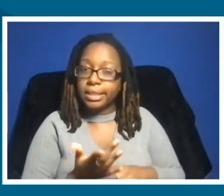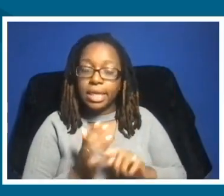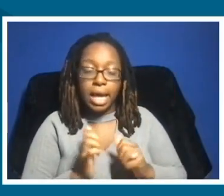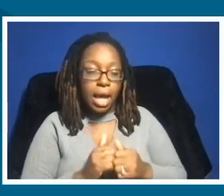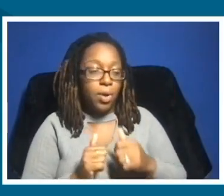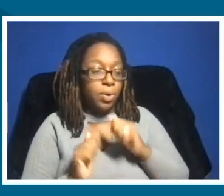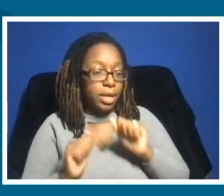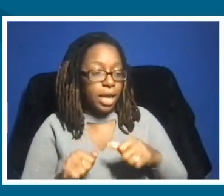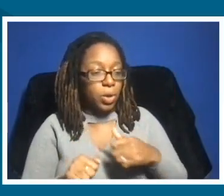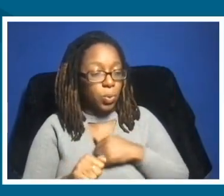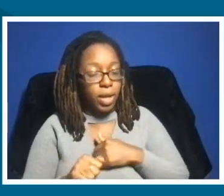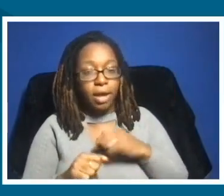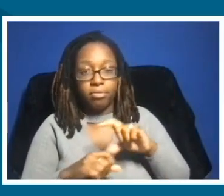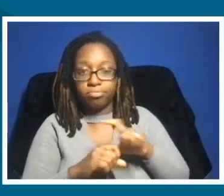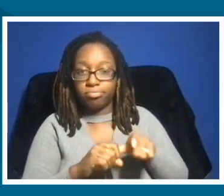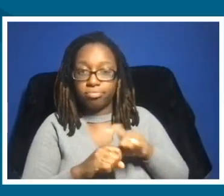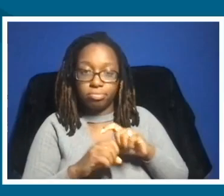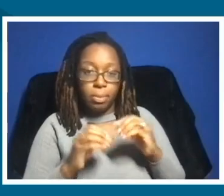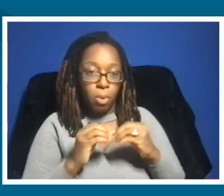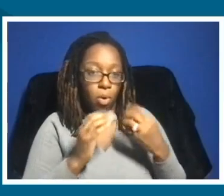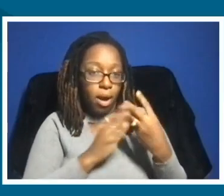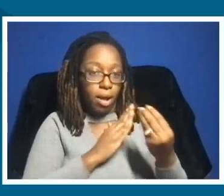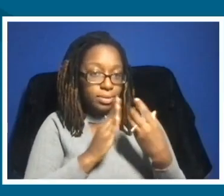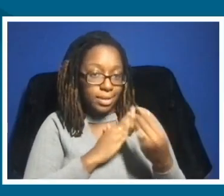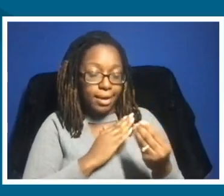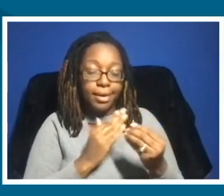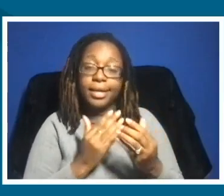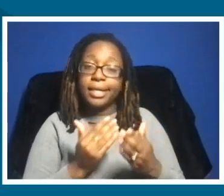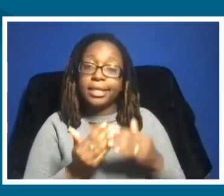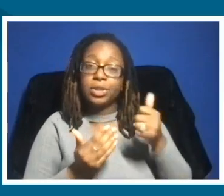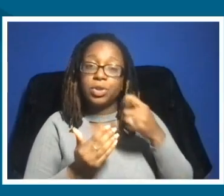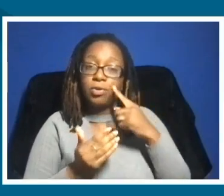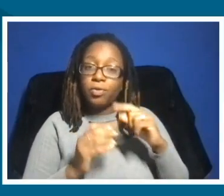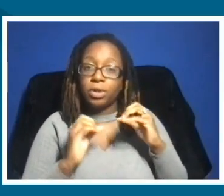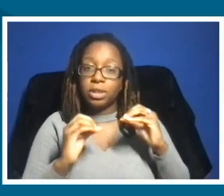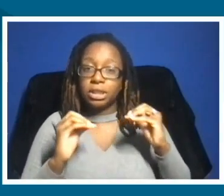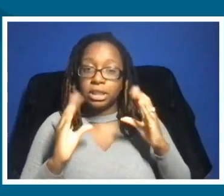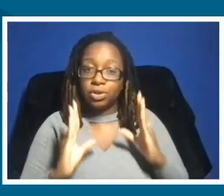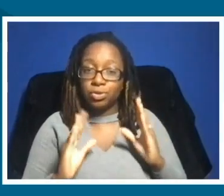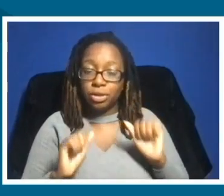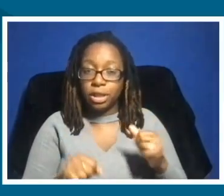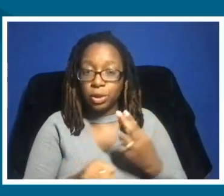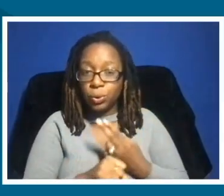we make this easier for teachers to do um whether it's